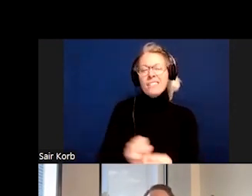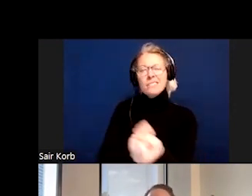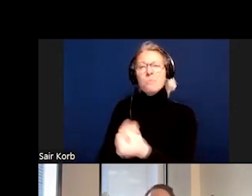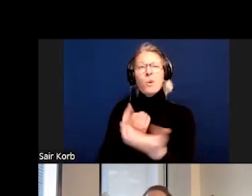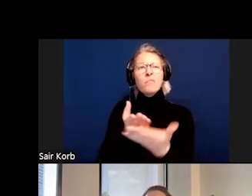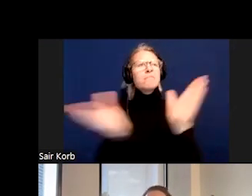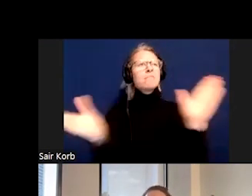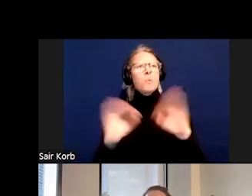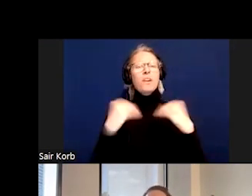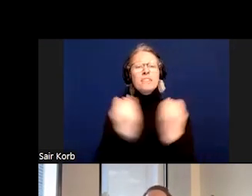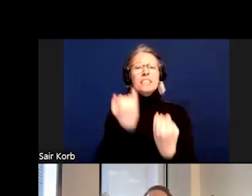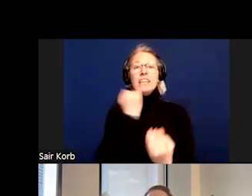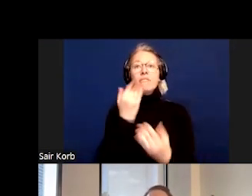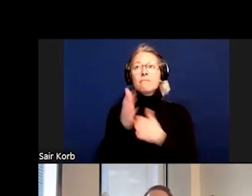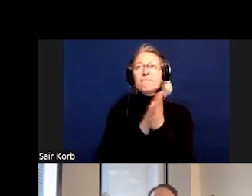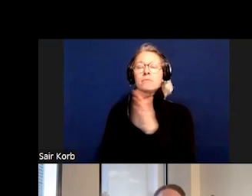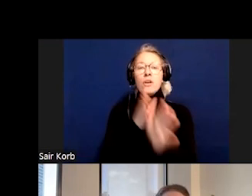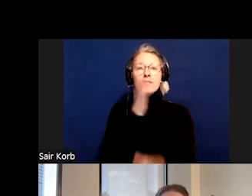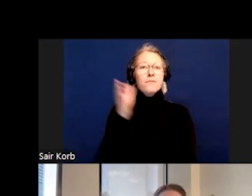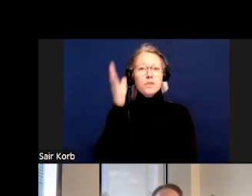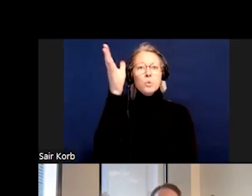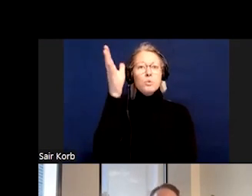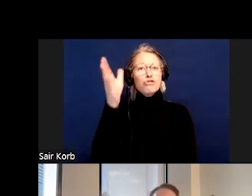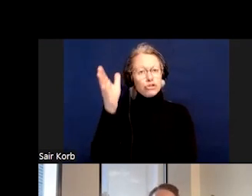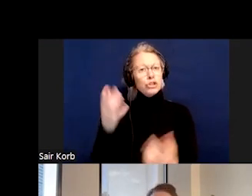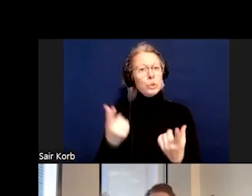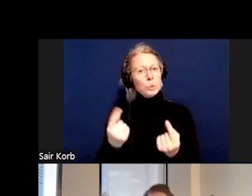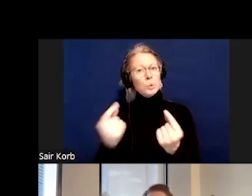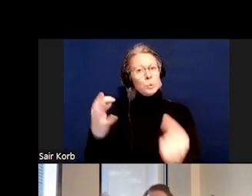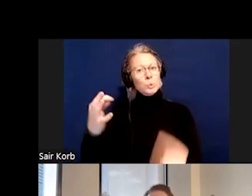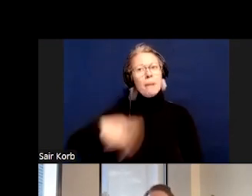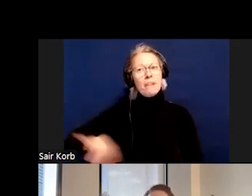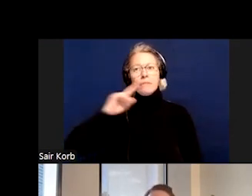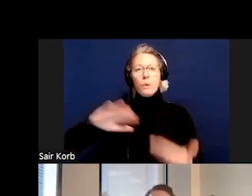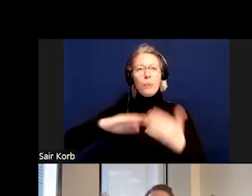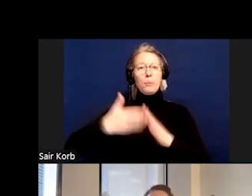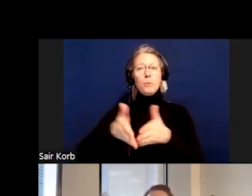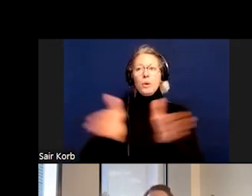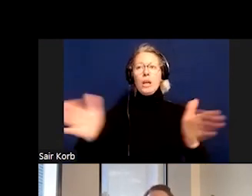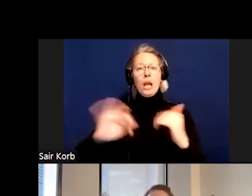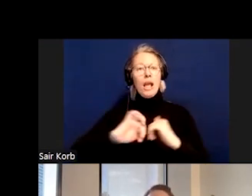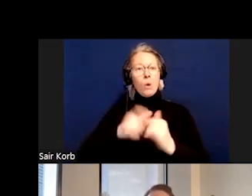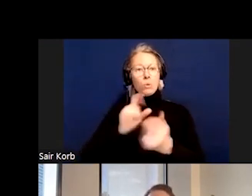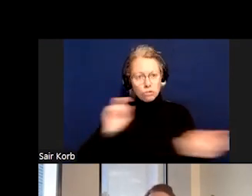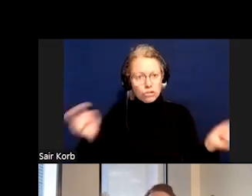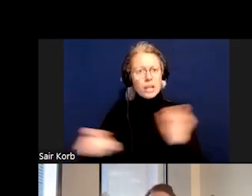looking to the future, or considering what significant change might be for their operations